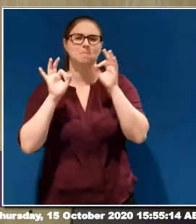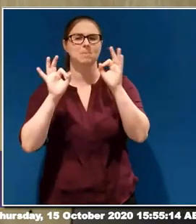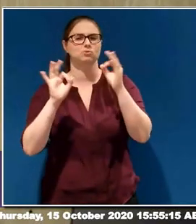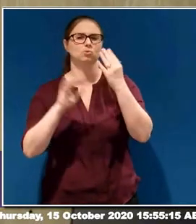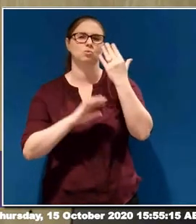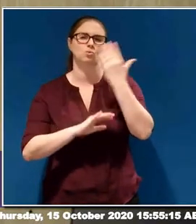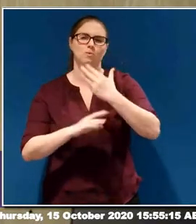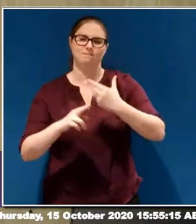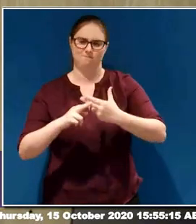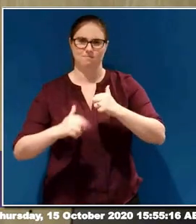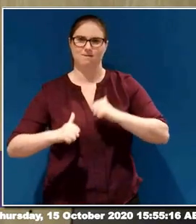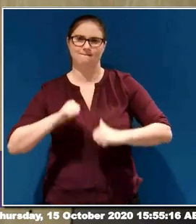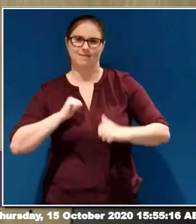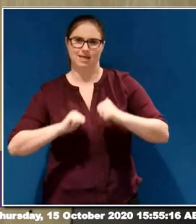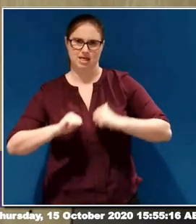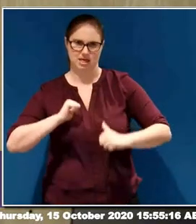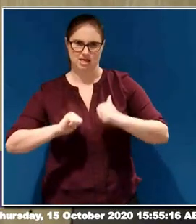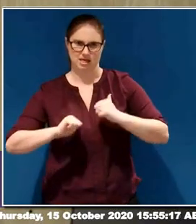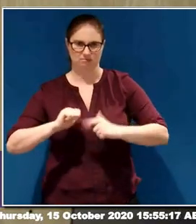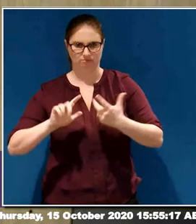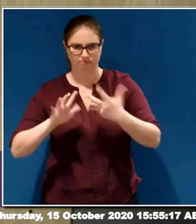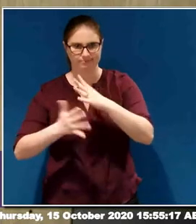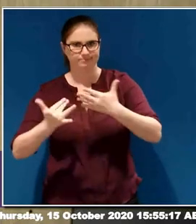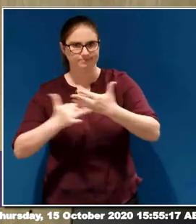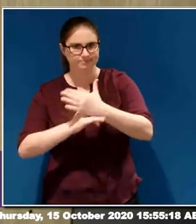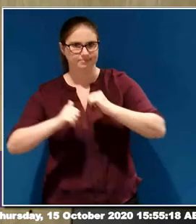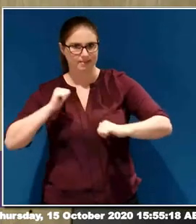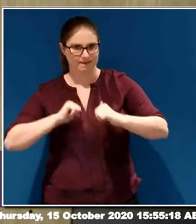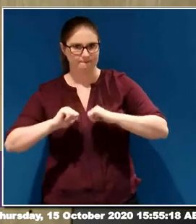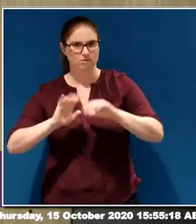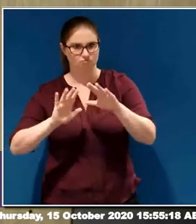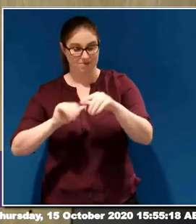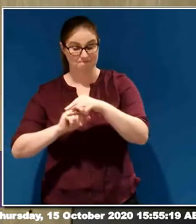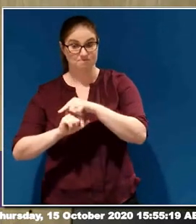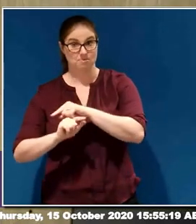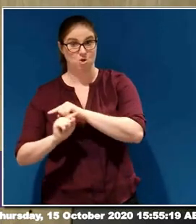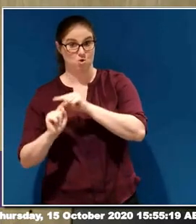a spike in enrolments at around age 13.